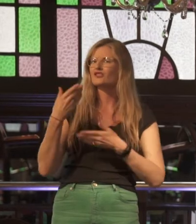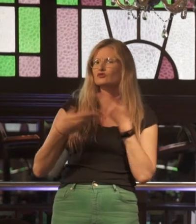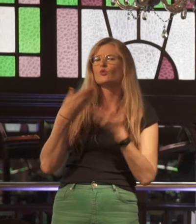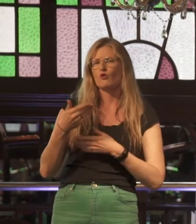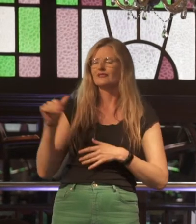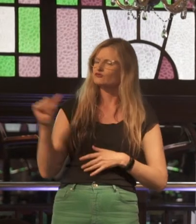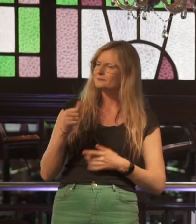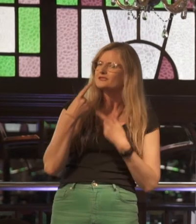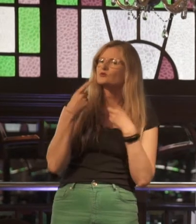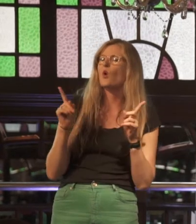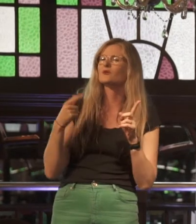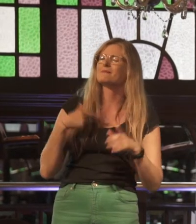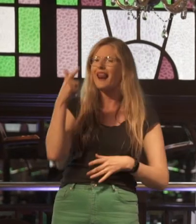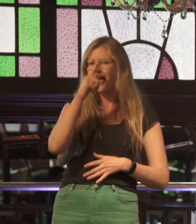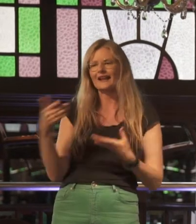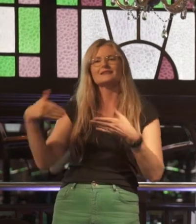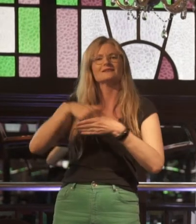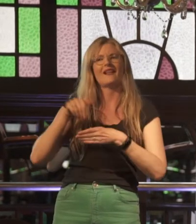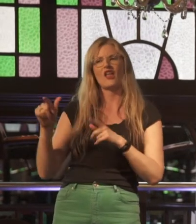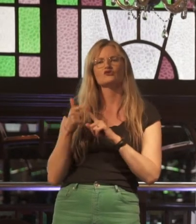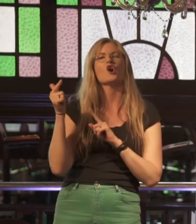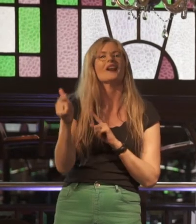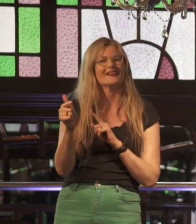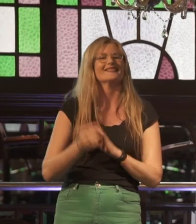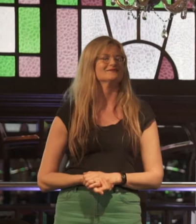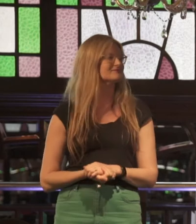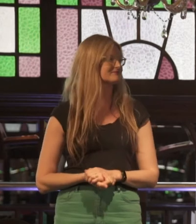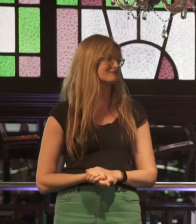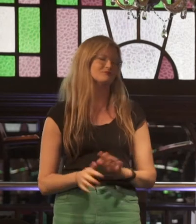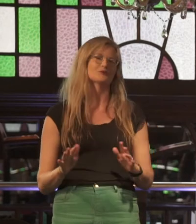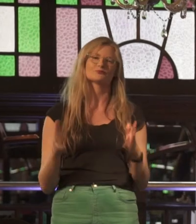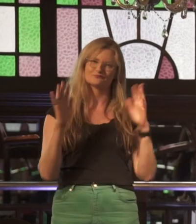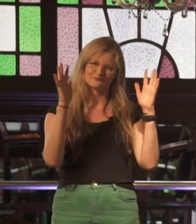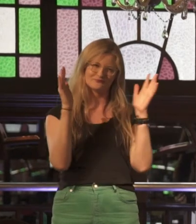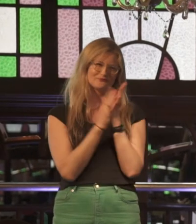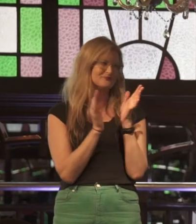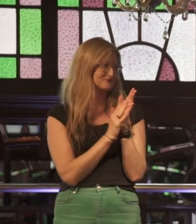and I'm incredibly lucky to have been part of this journey." So that's Pippa. Thank you.